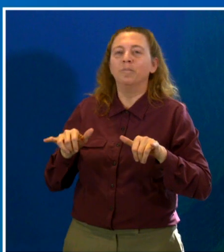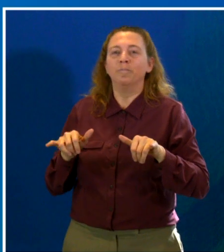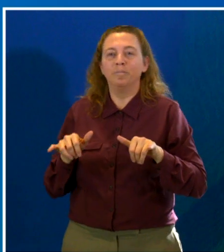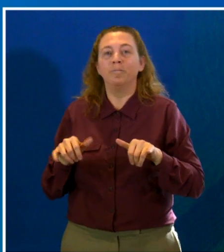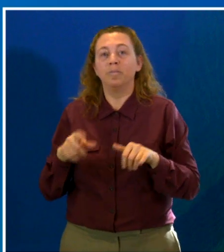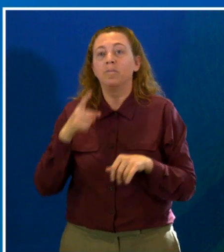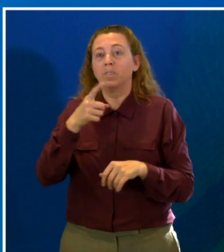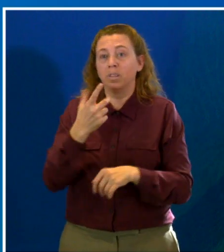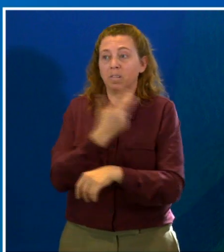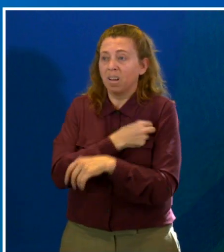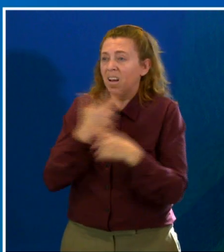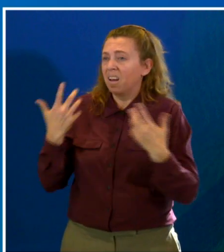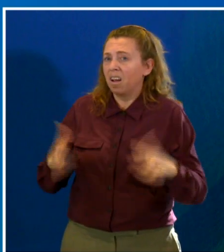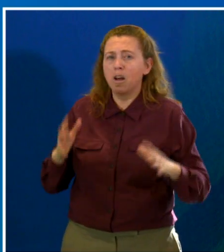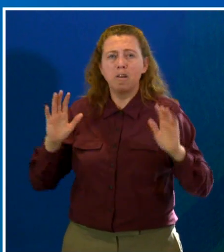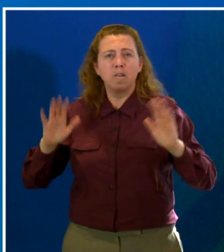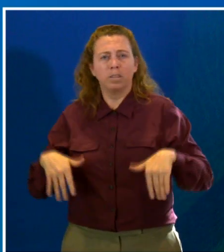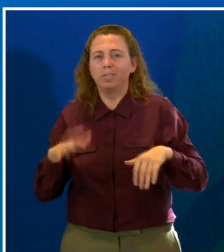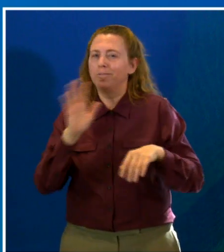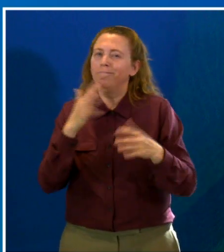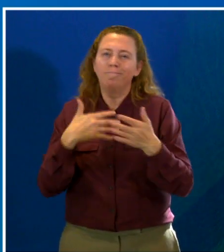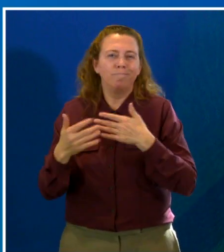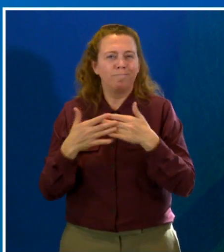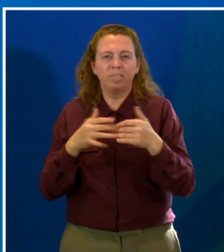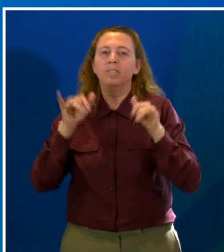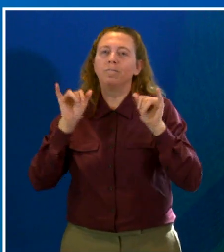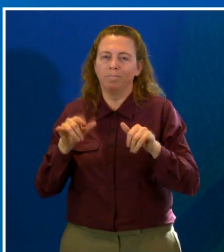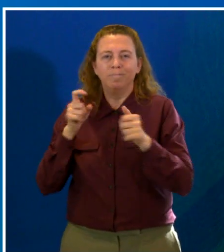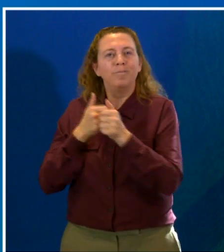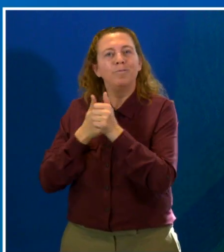These prevention measures will help minimize risk and keep us